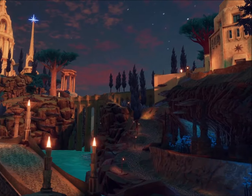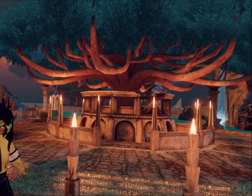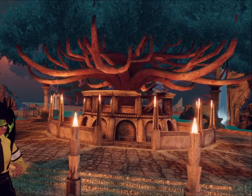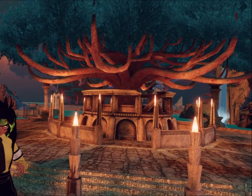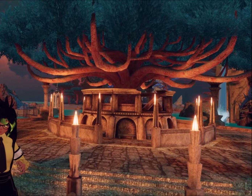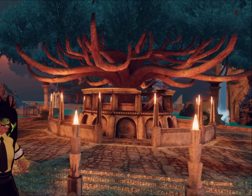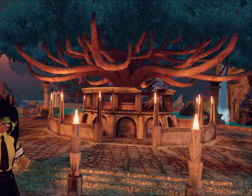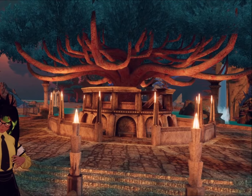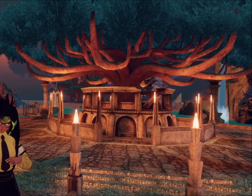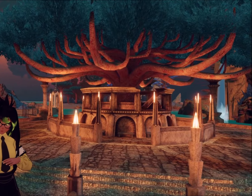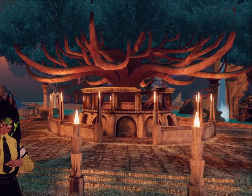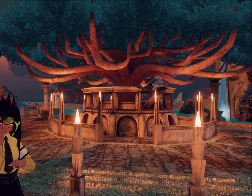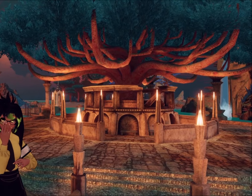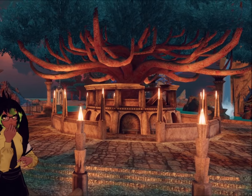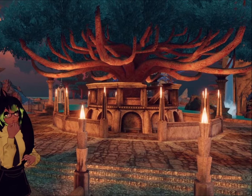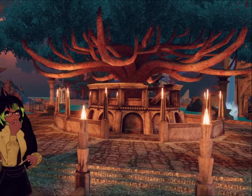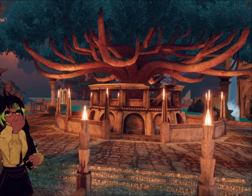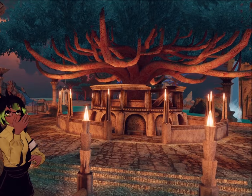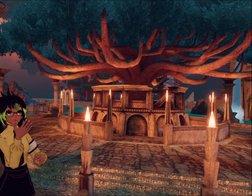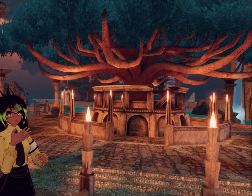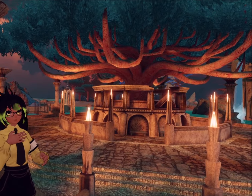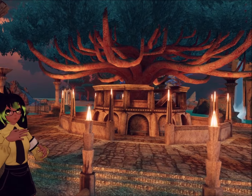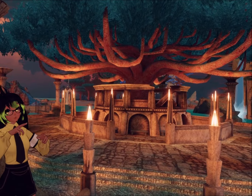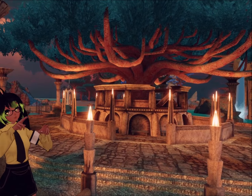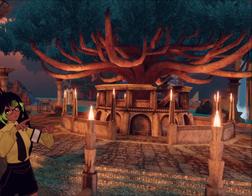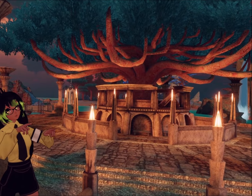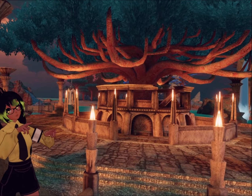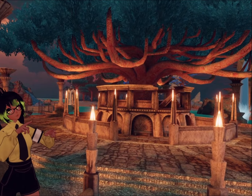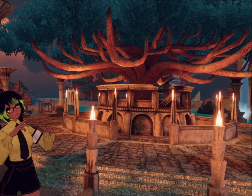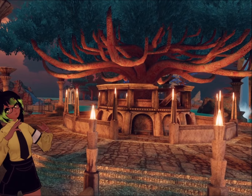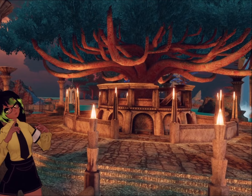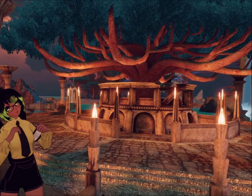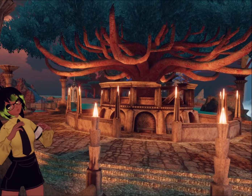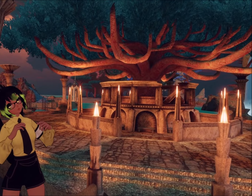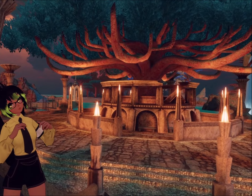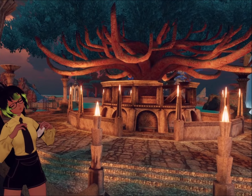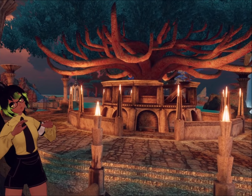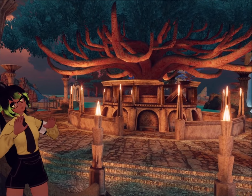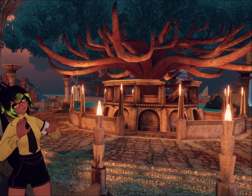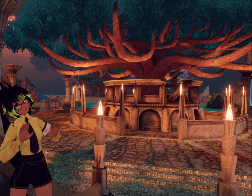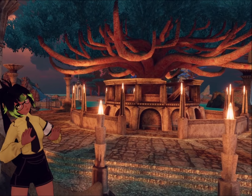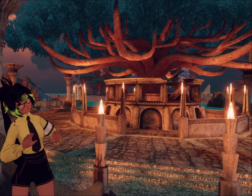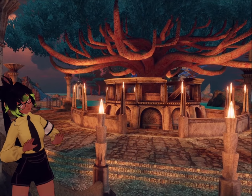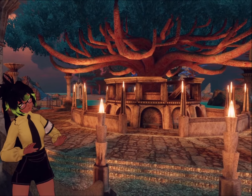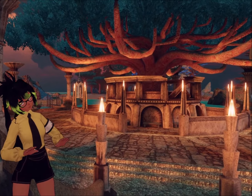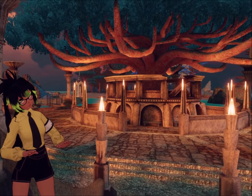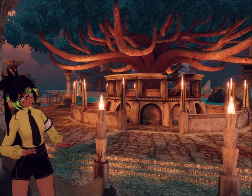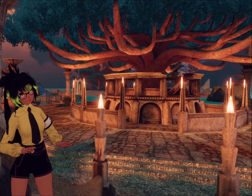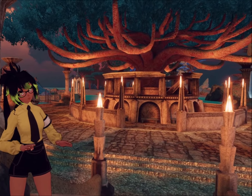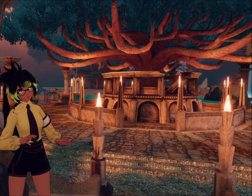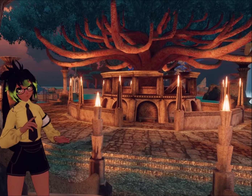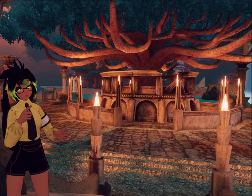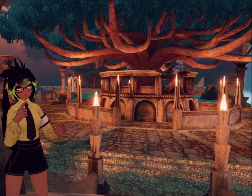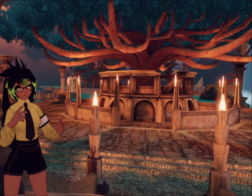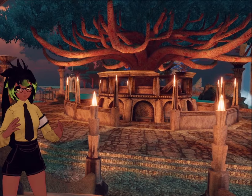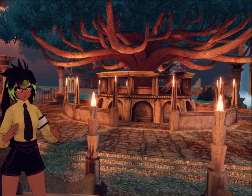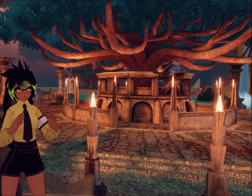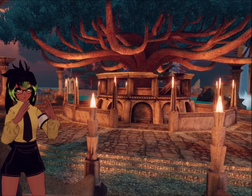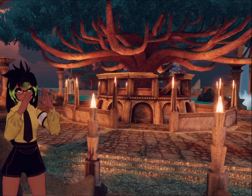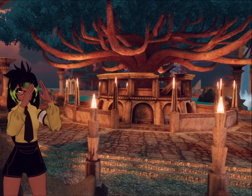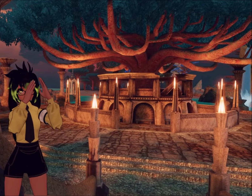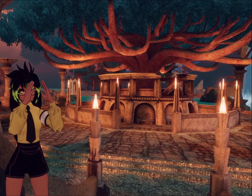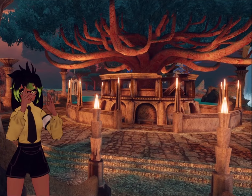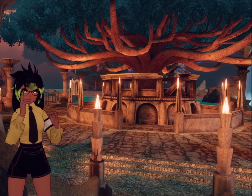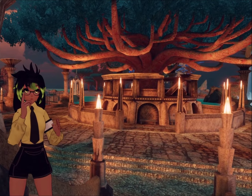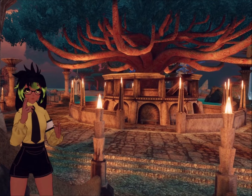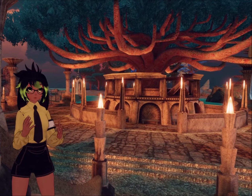You see this tree. It is quite beautiful, look at it. Relax and calm. Look at the tower